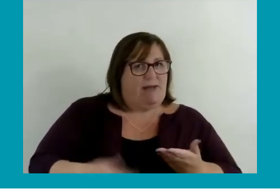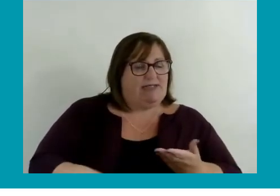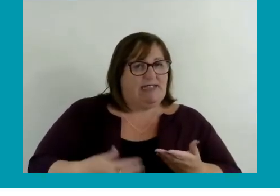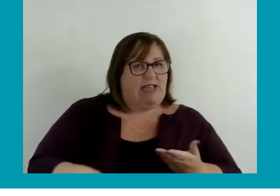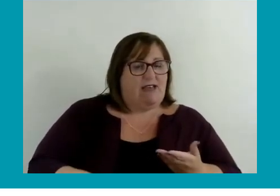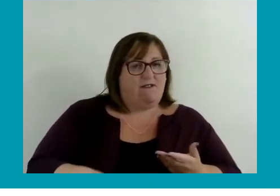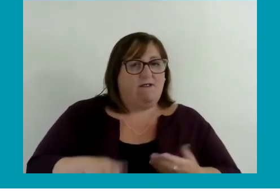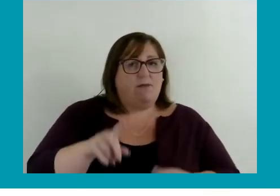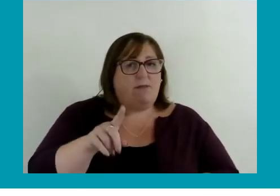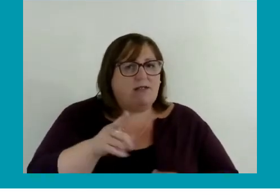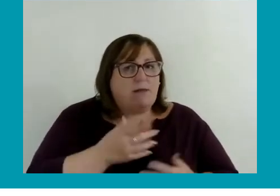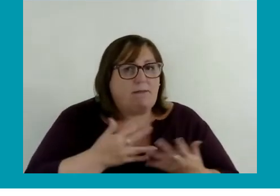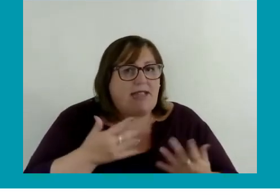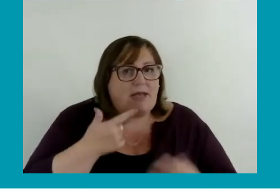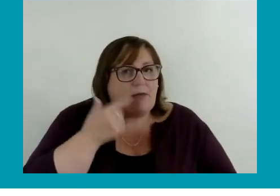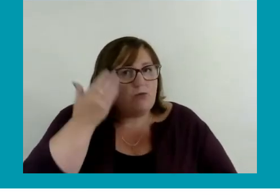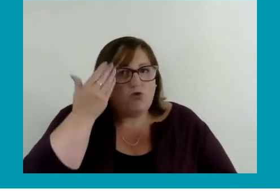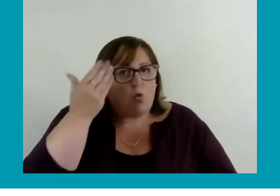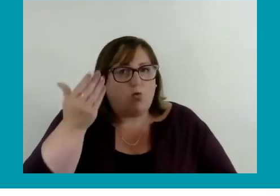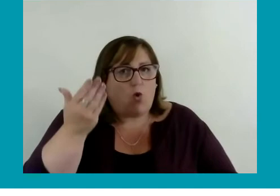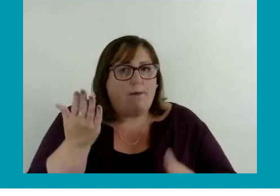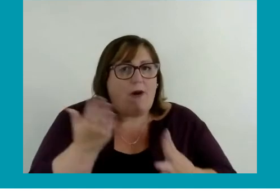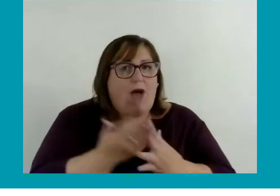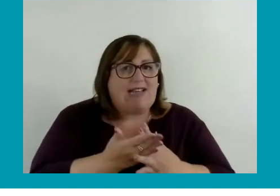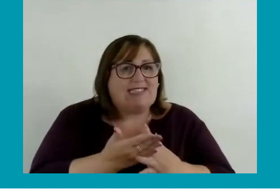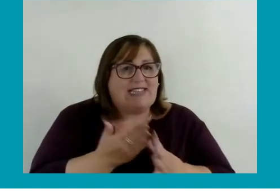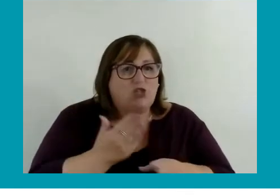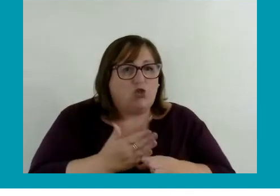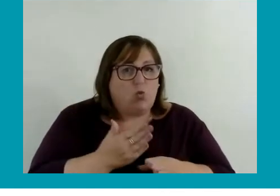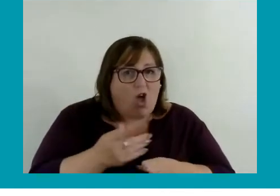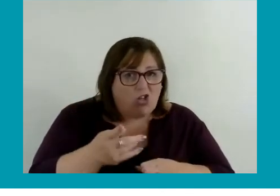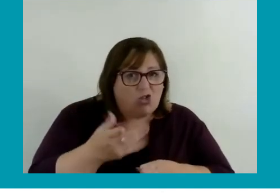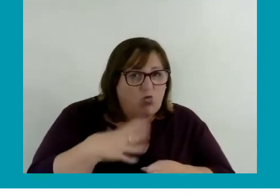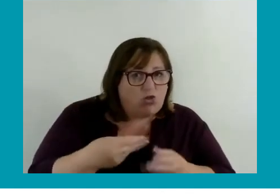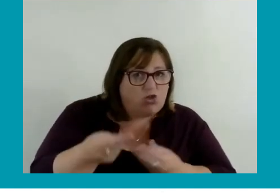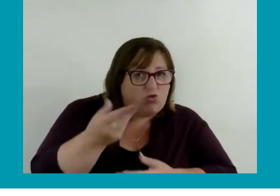work uh do you want to talk to that a little bit and then i do want to come back to laura